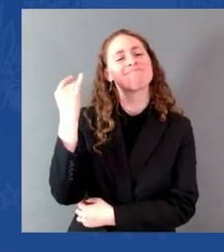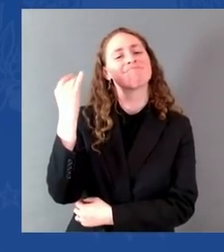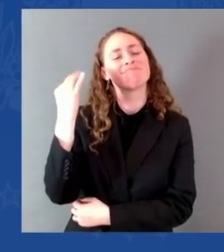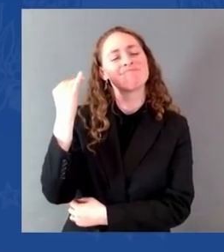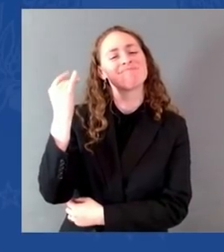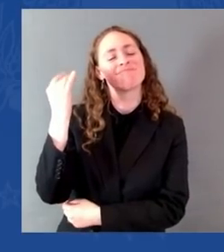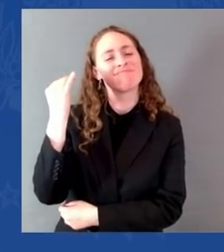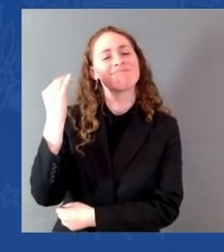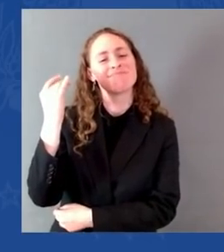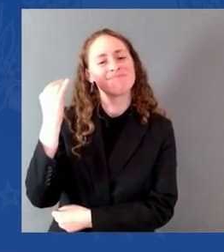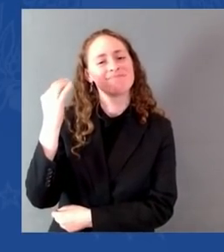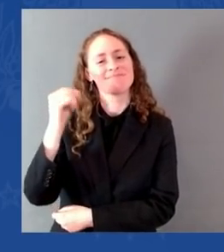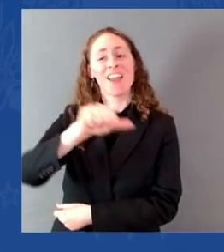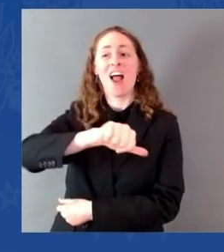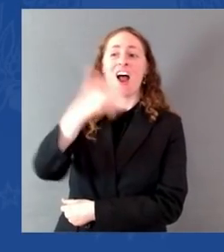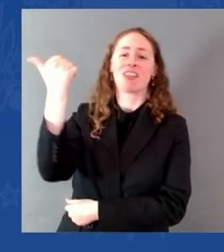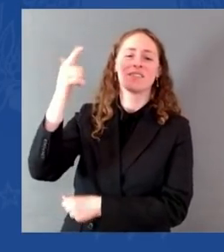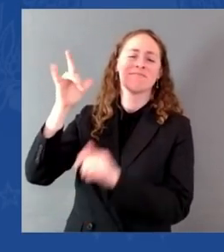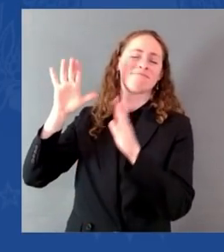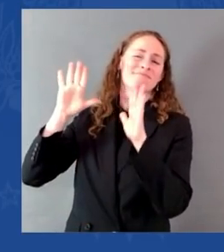Buck O'Neil of the Kansas City Monarchs.